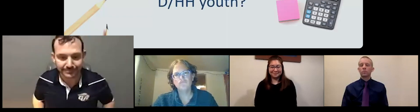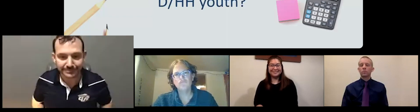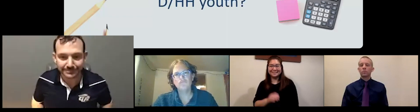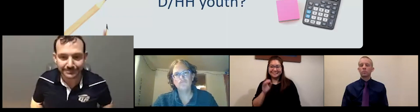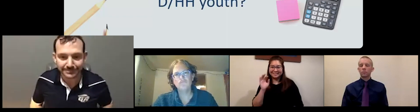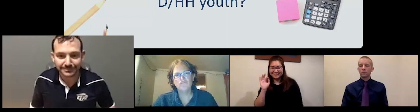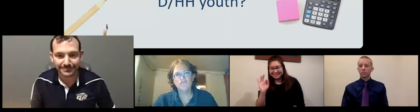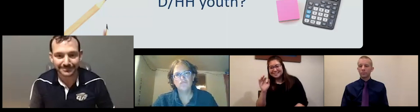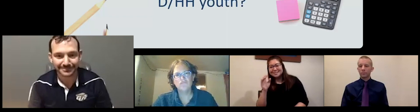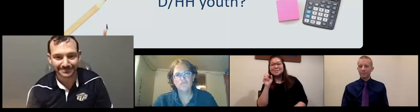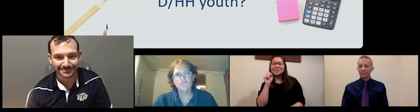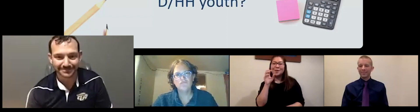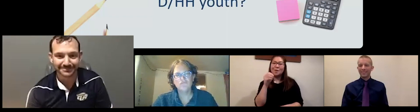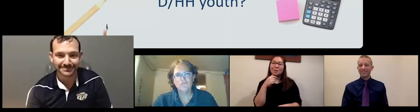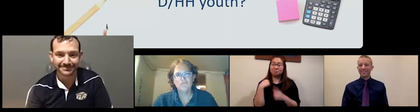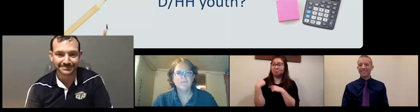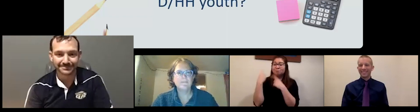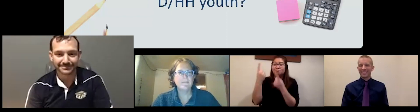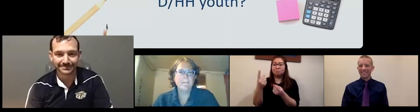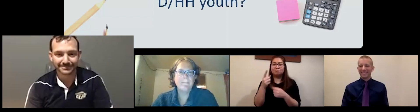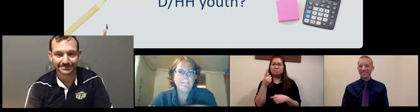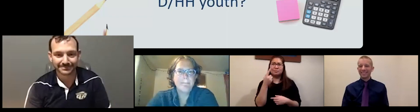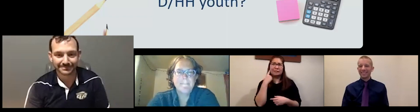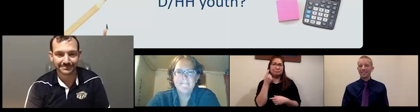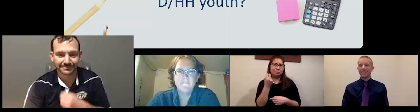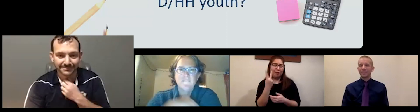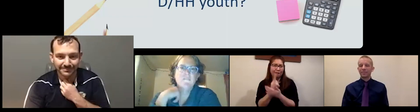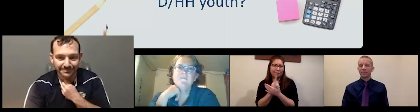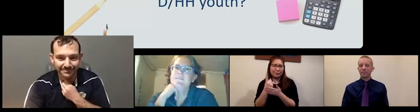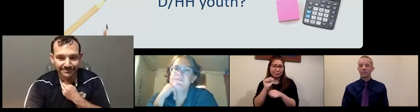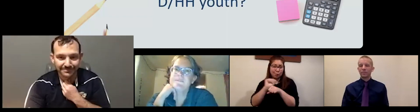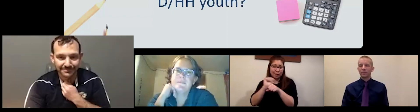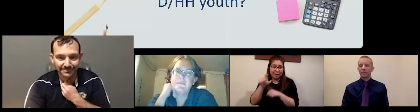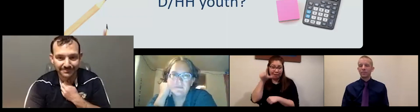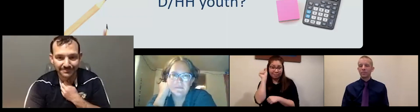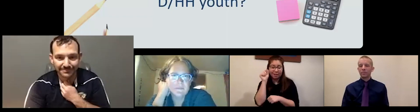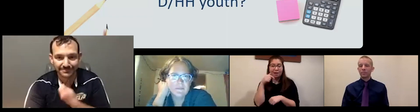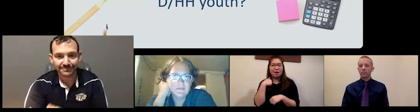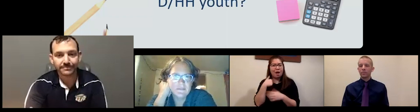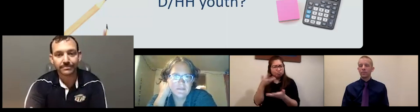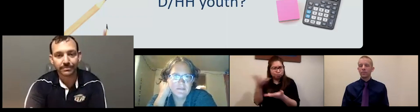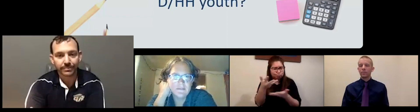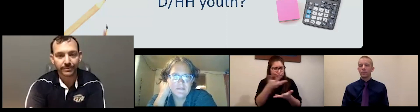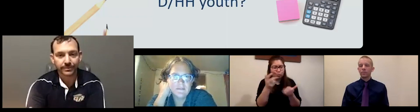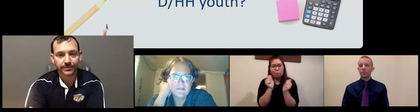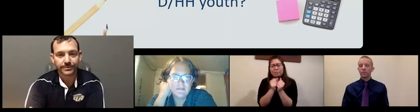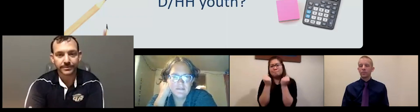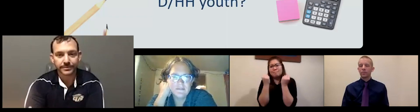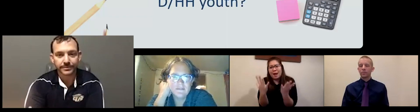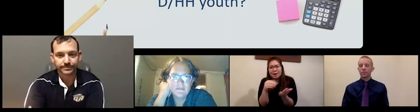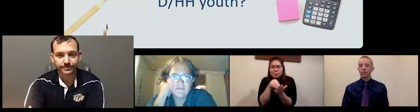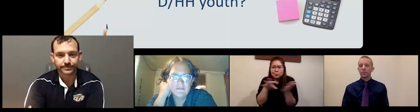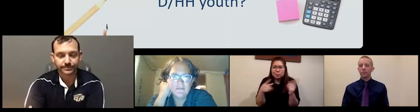So, in the past 12 weeks of working at Gallaudet, I worked with many students